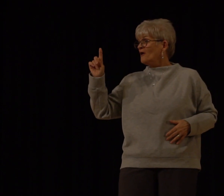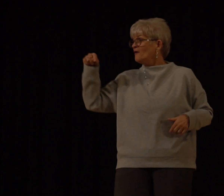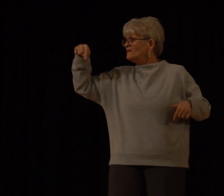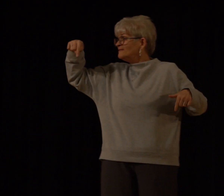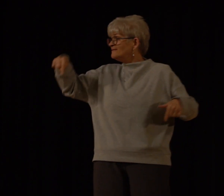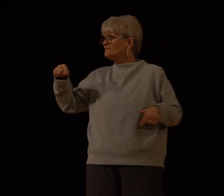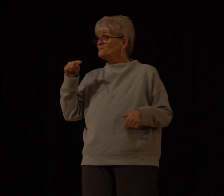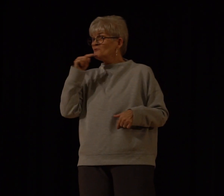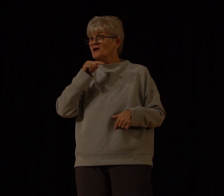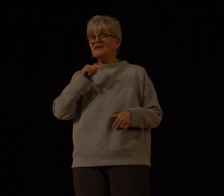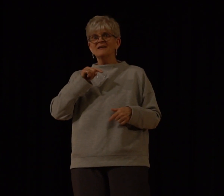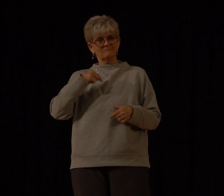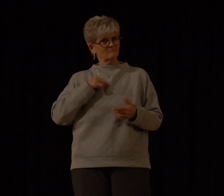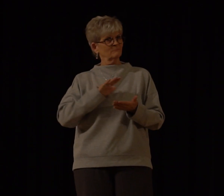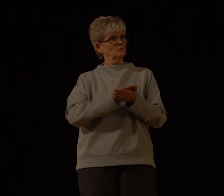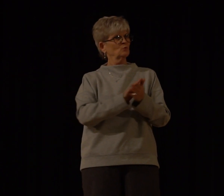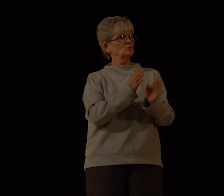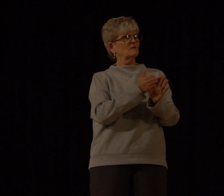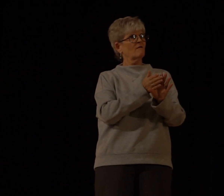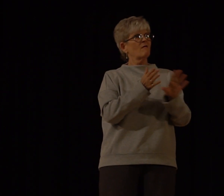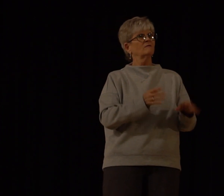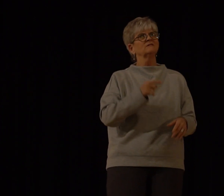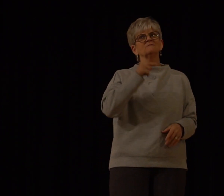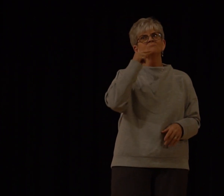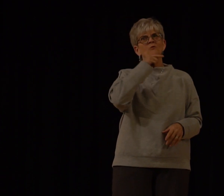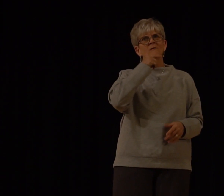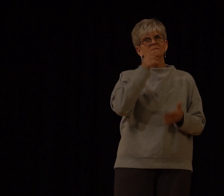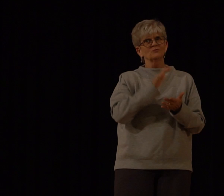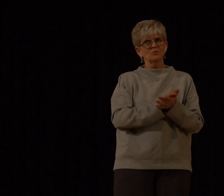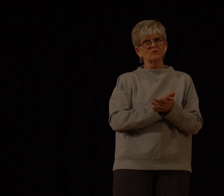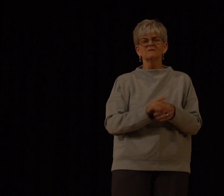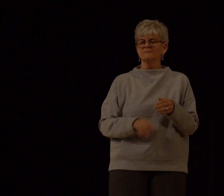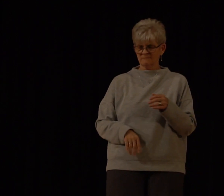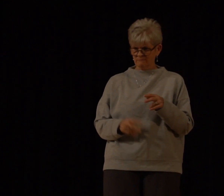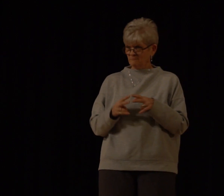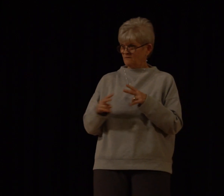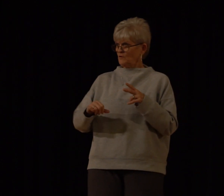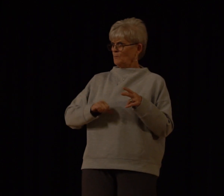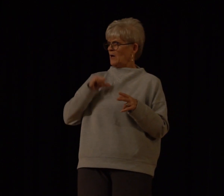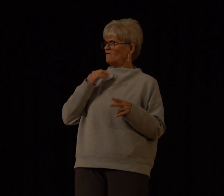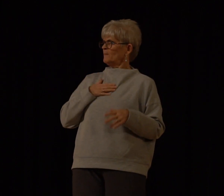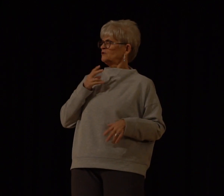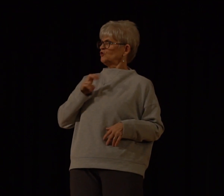I got my first job out of college here in Milwaukee as a school psychologist.